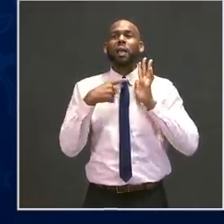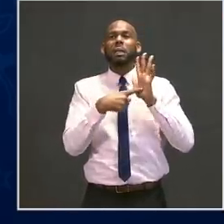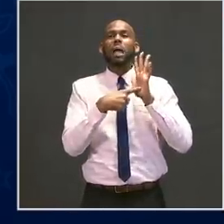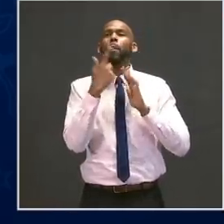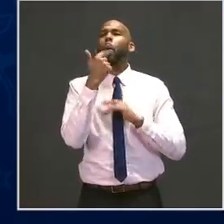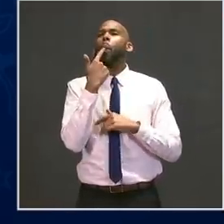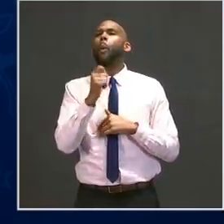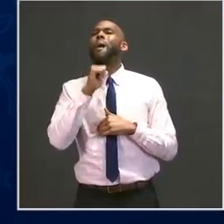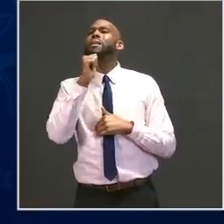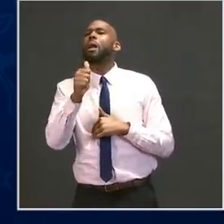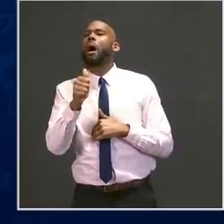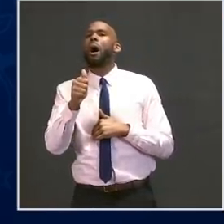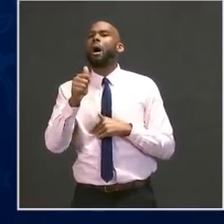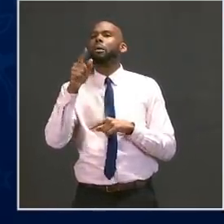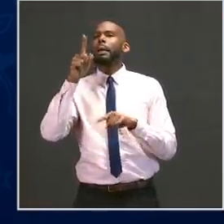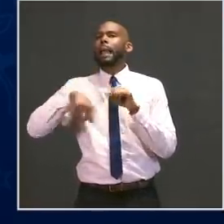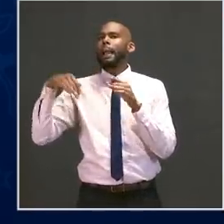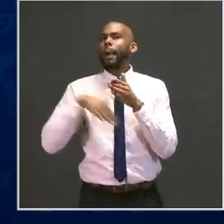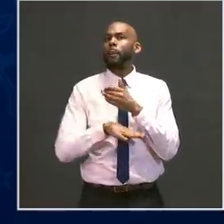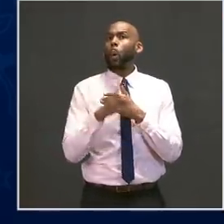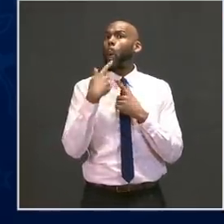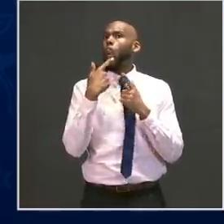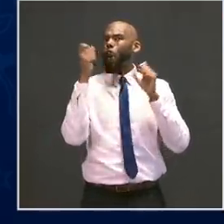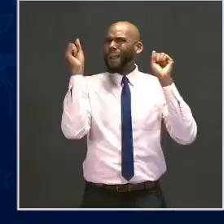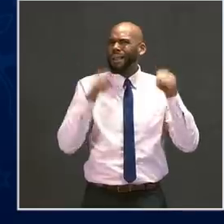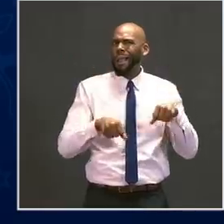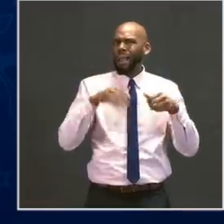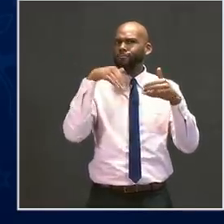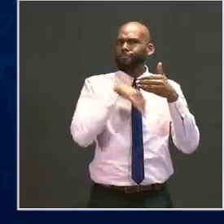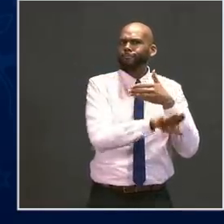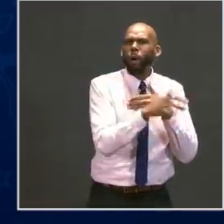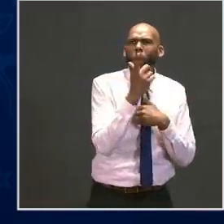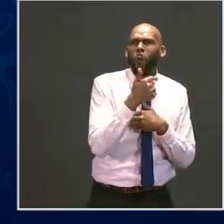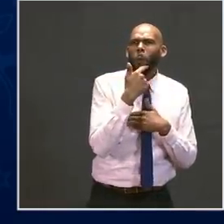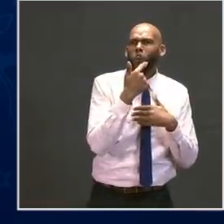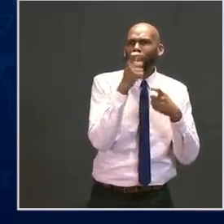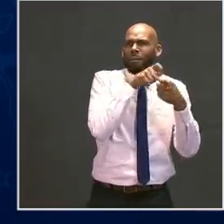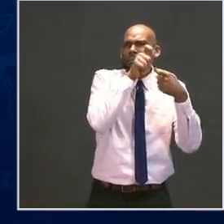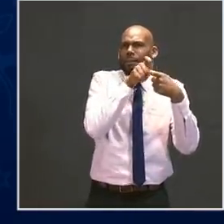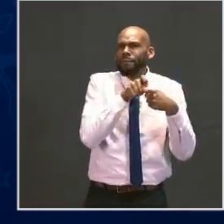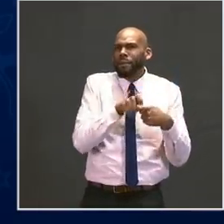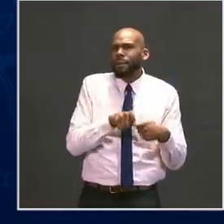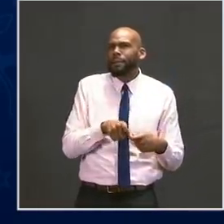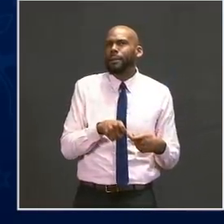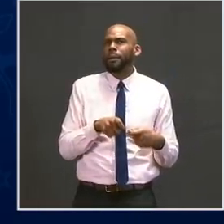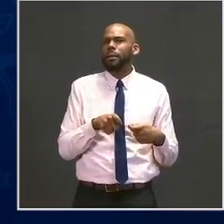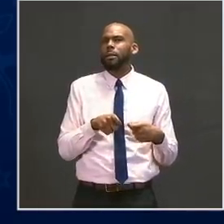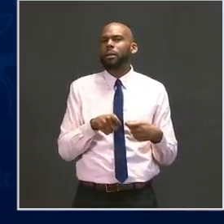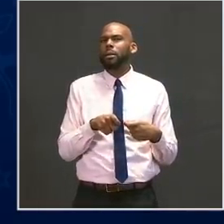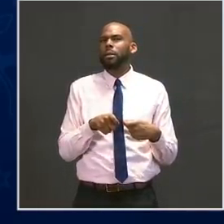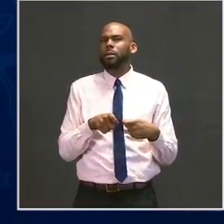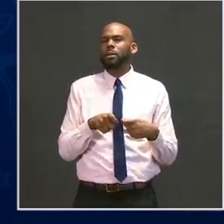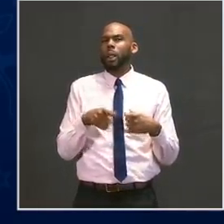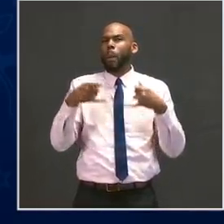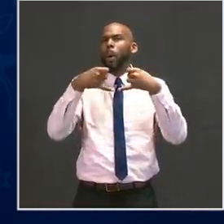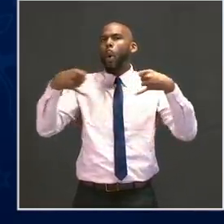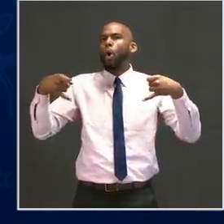Are there any other, sort of, cases that you're looking into? Ms. Psaki: Of -- The Press: not turning away. Ms. Psaki: Sure. Well, I gave --